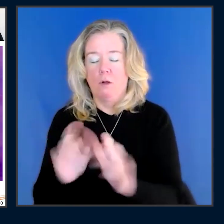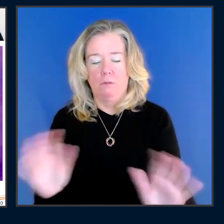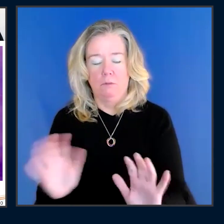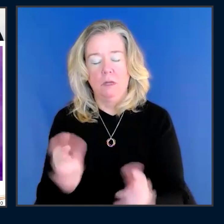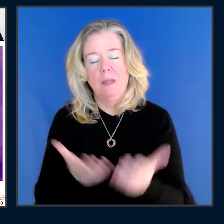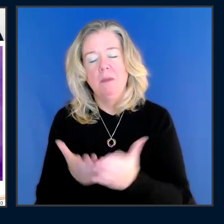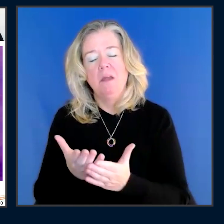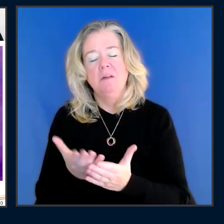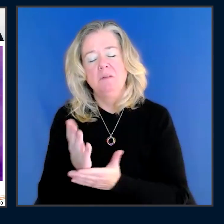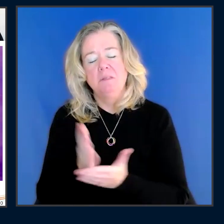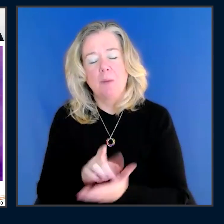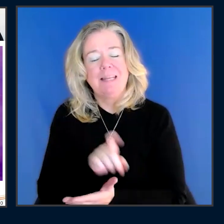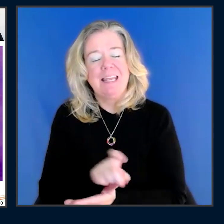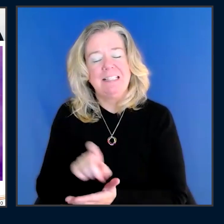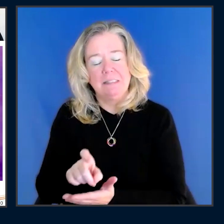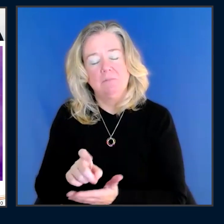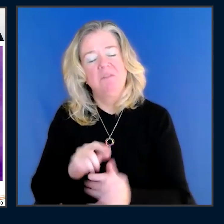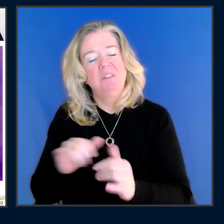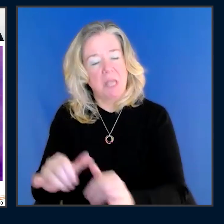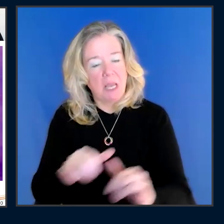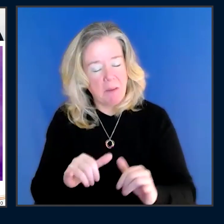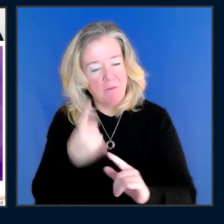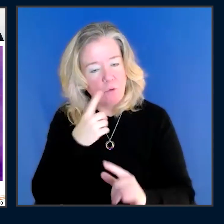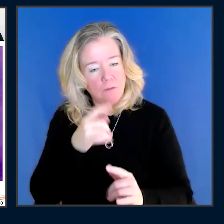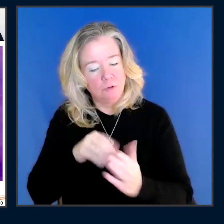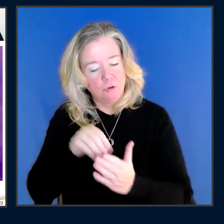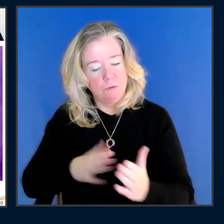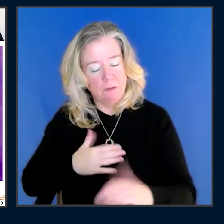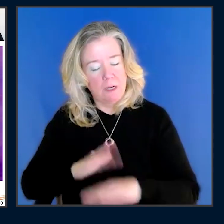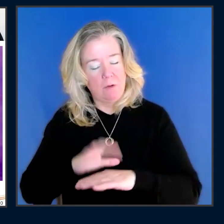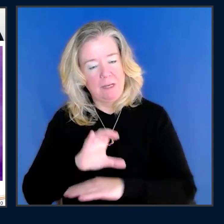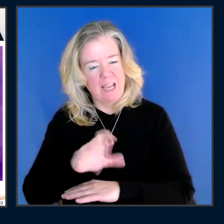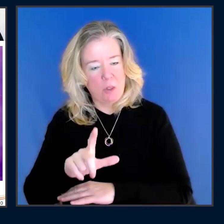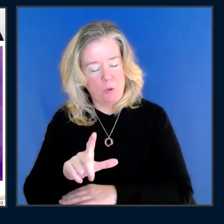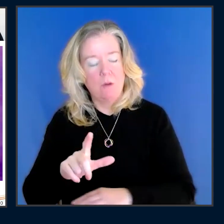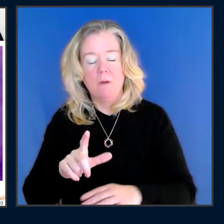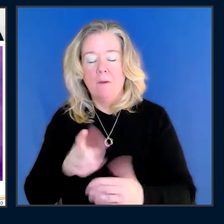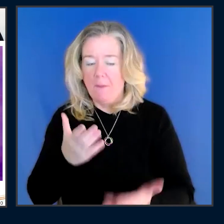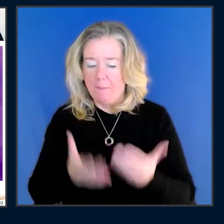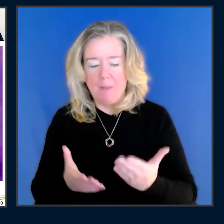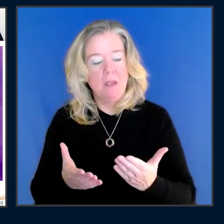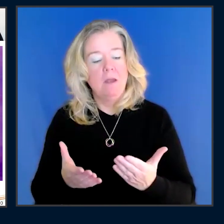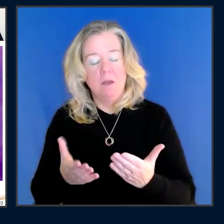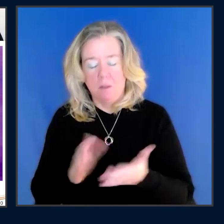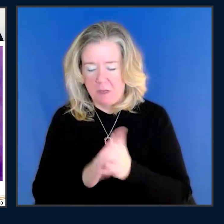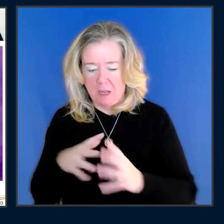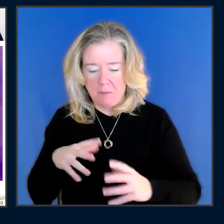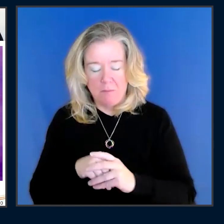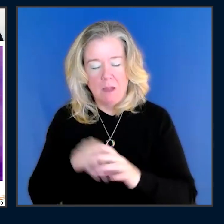While there may be similar needs for a number of students on our caseloads, and we may kind of get in